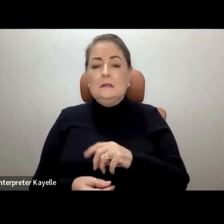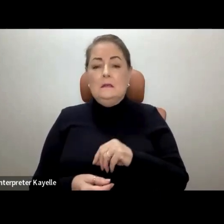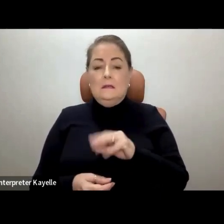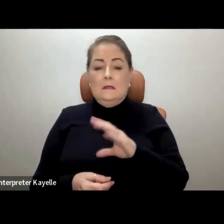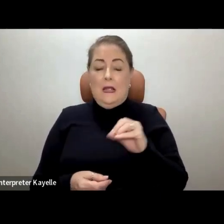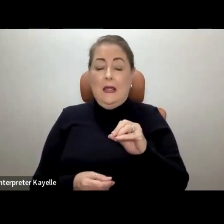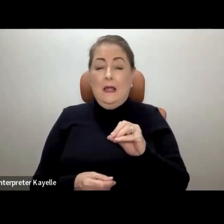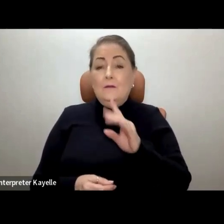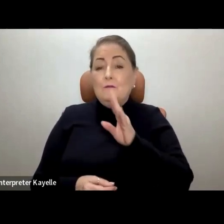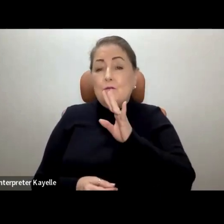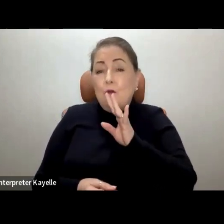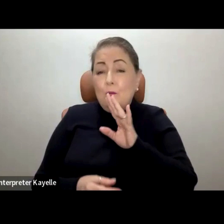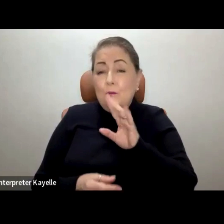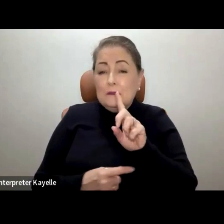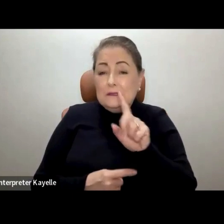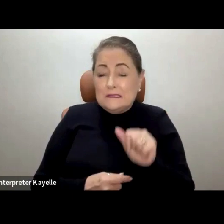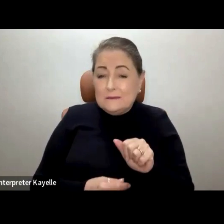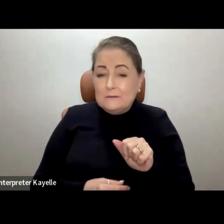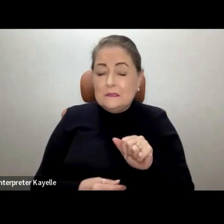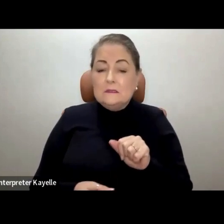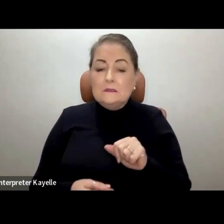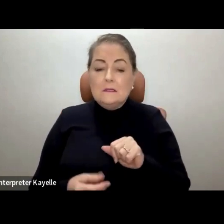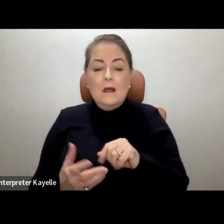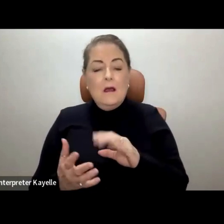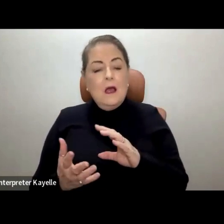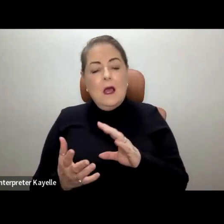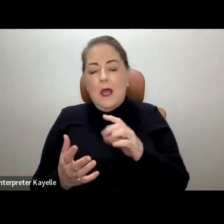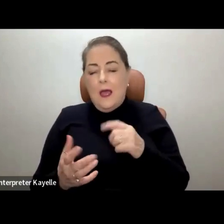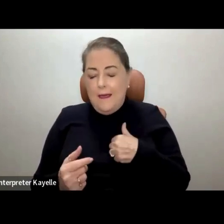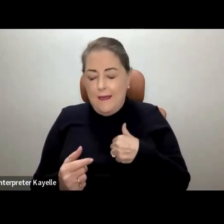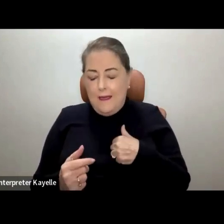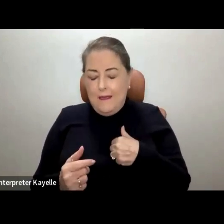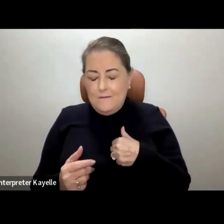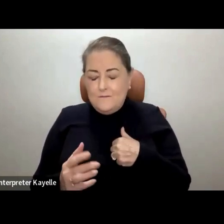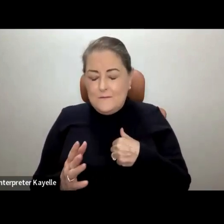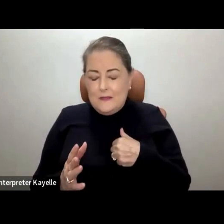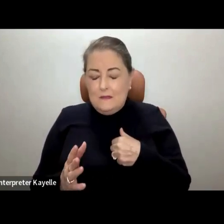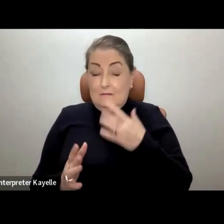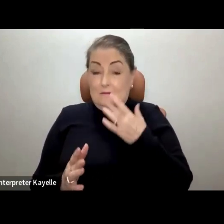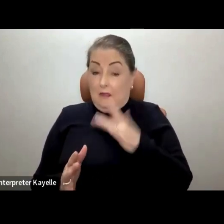disabilities. These are the, I mean, I've been luckily exposed